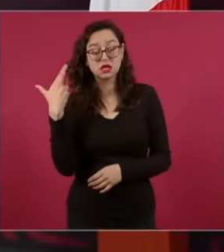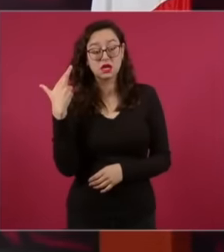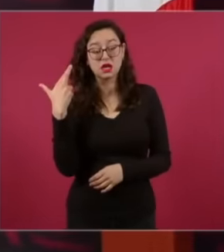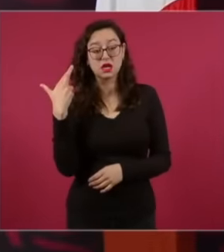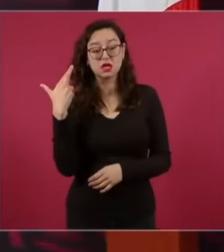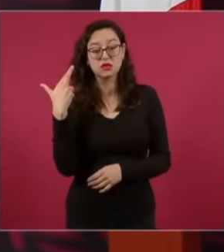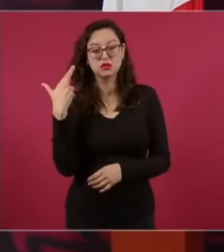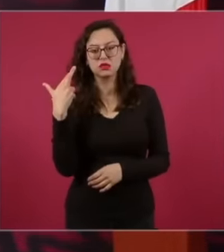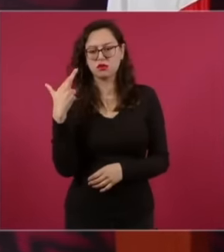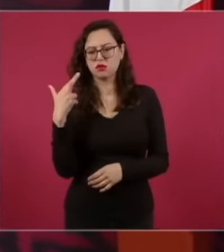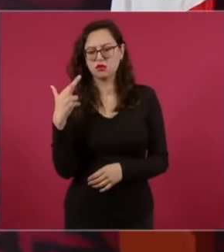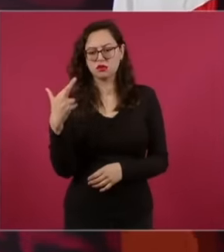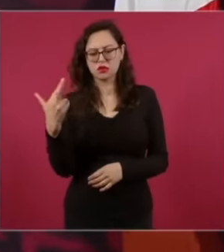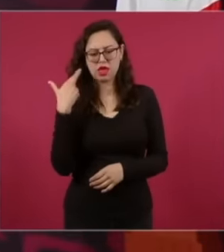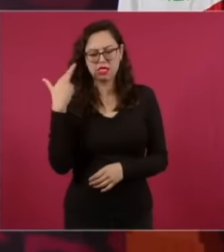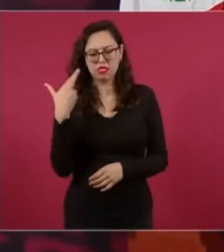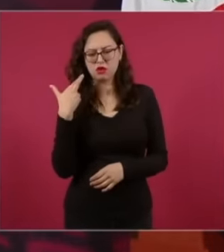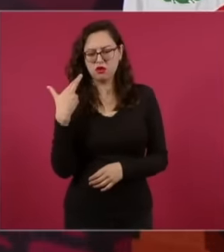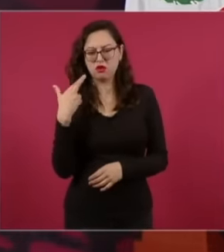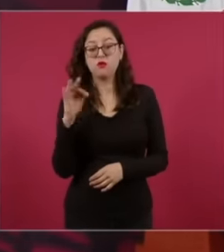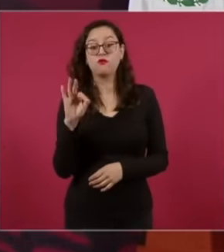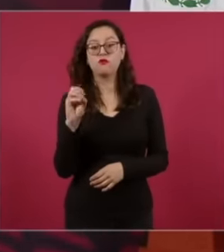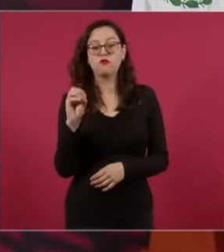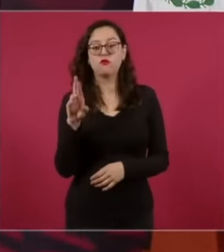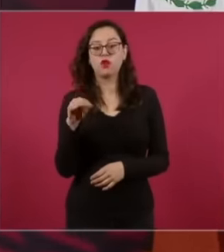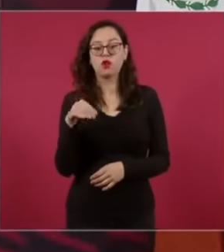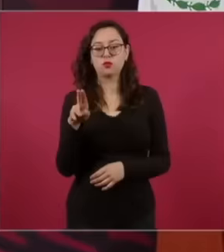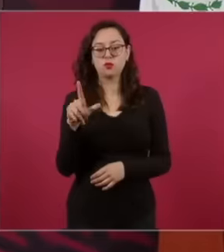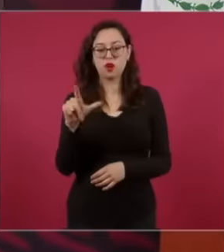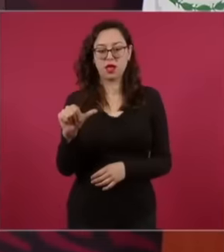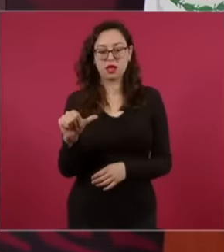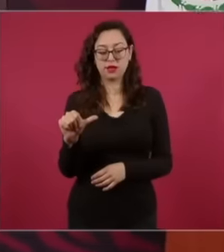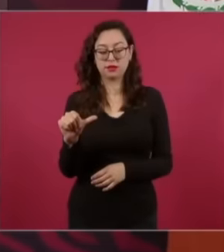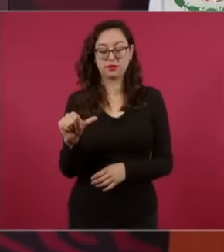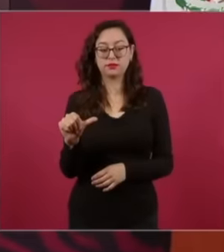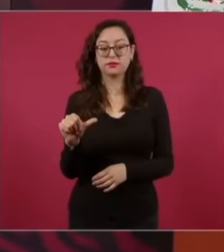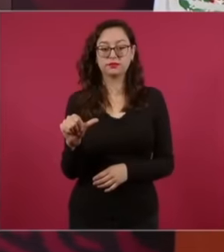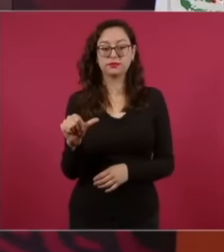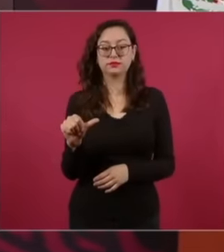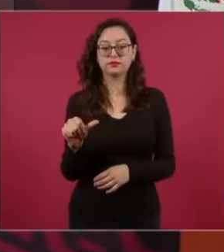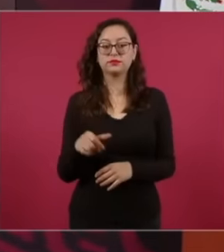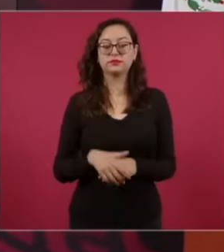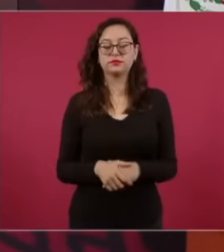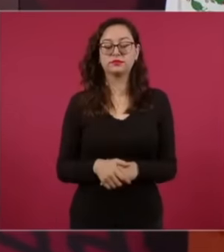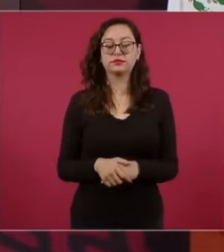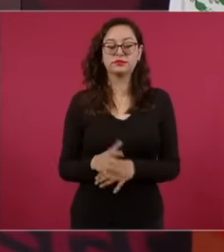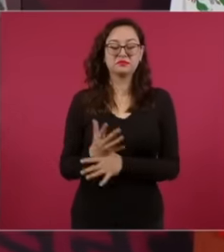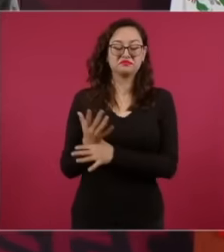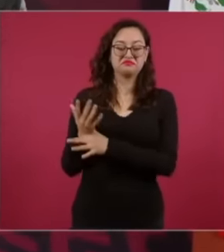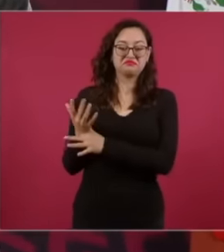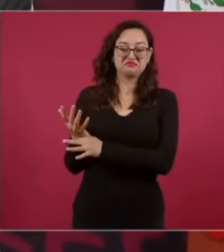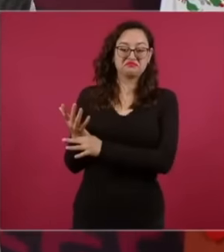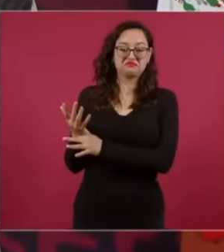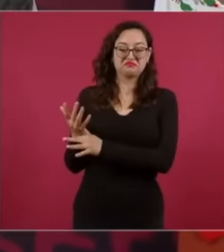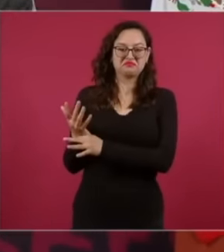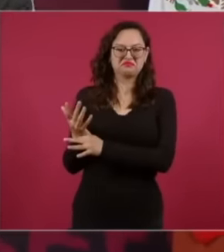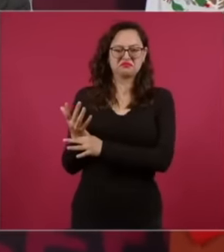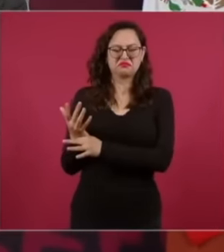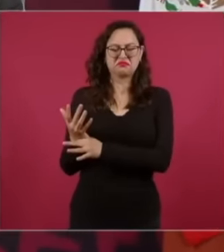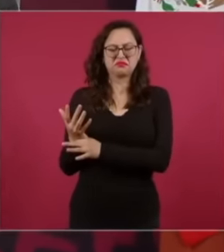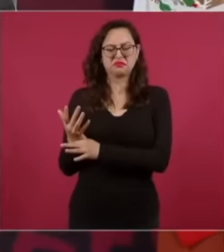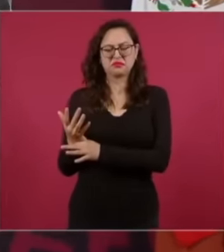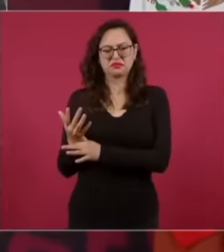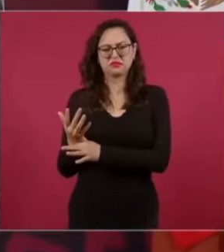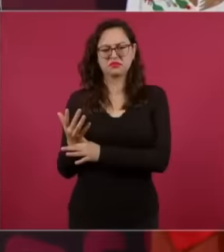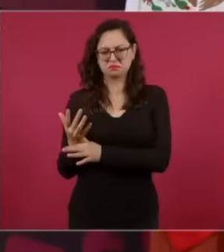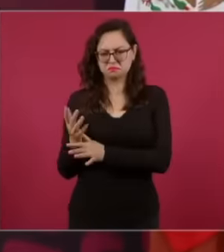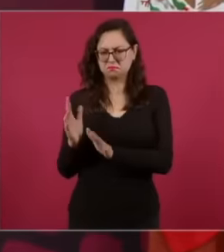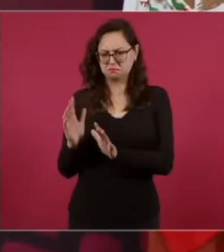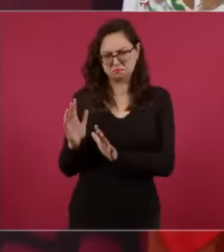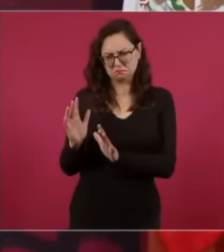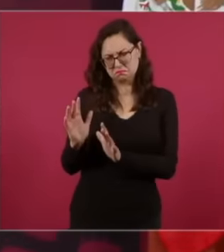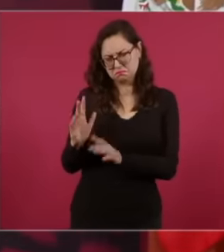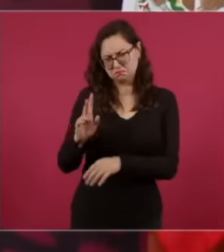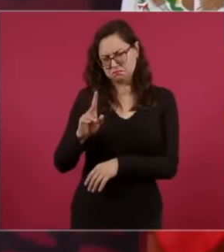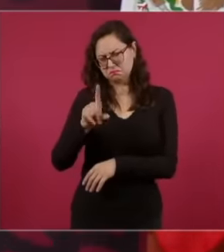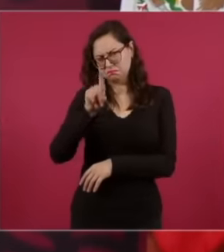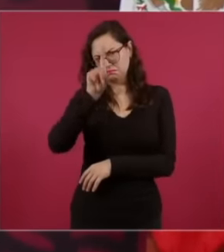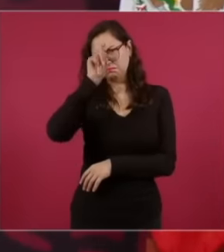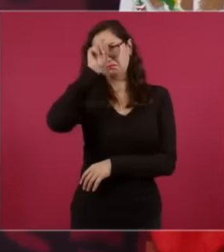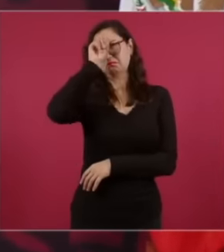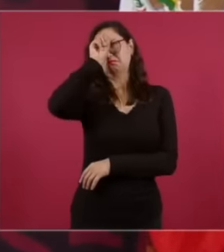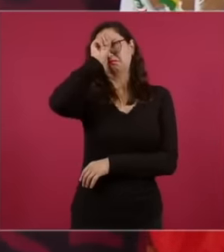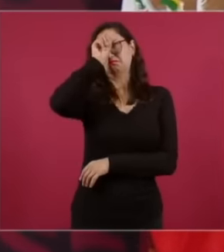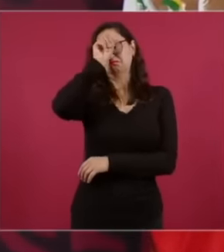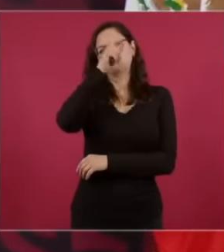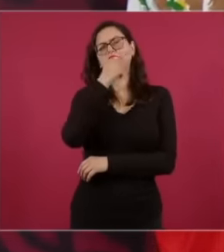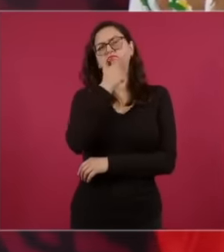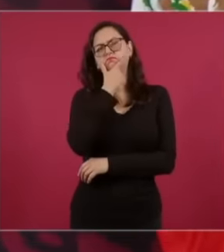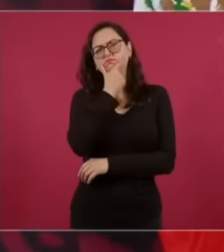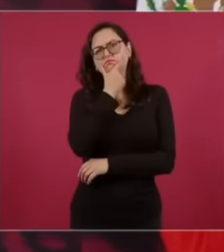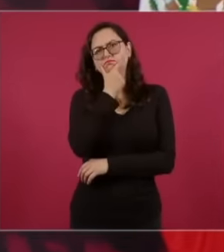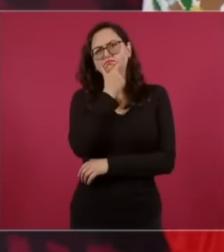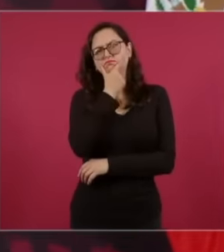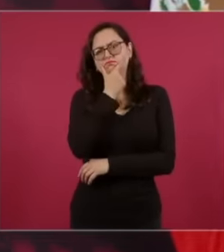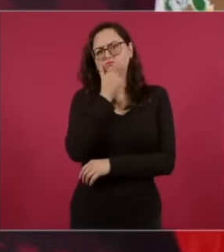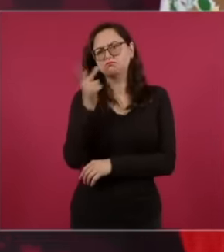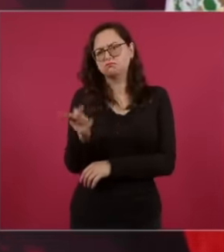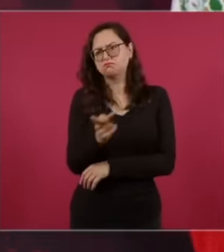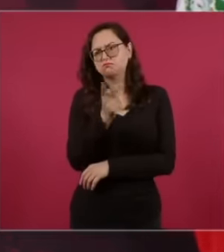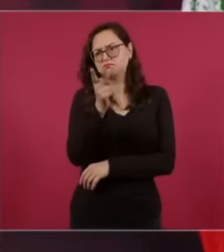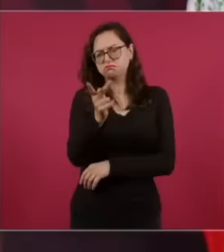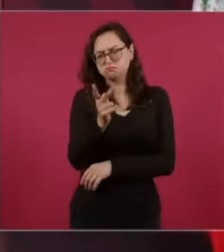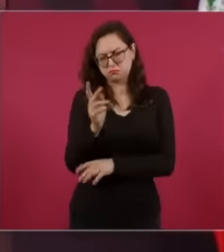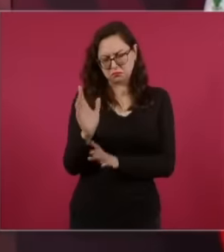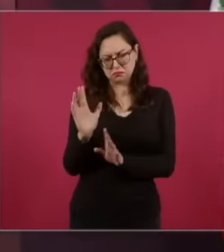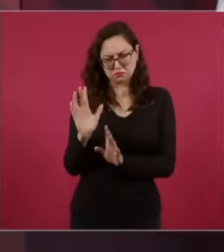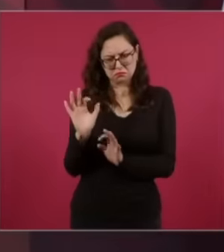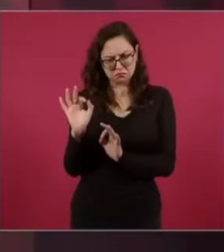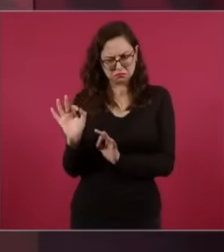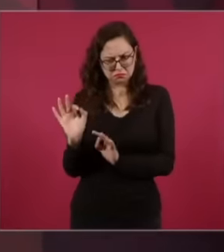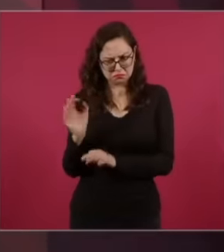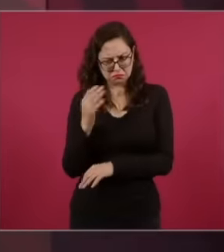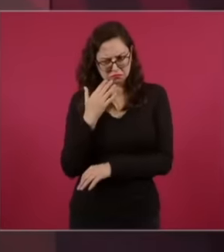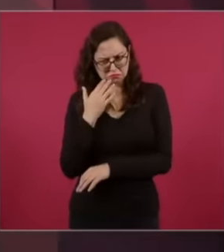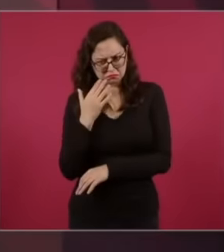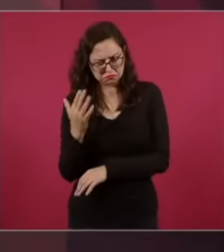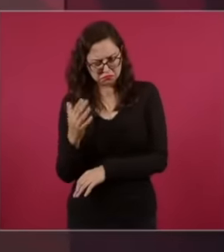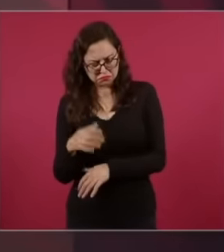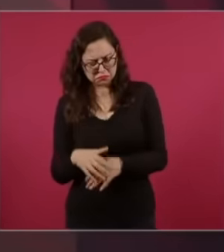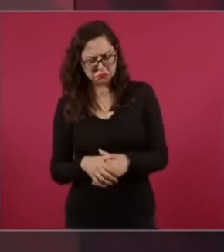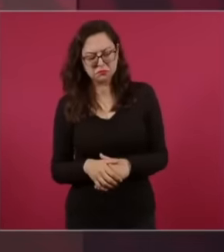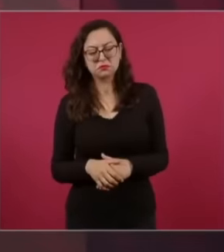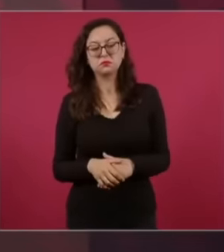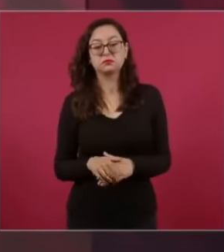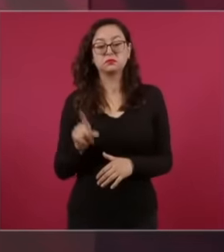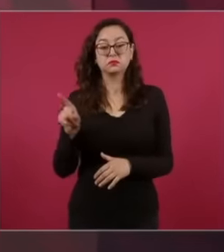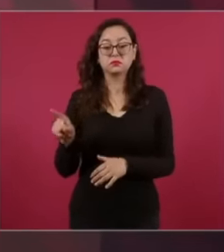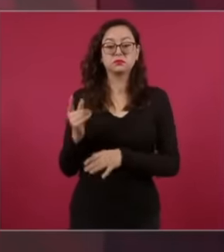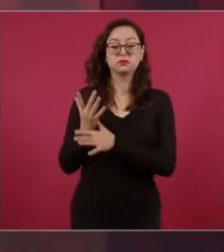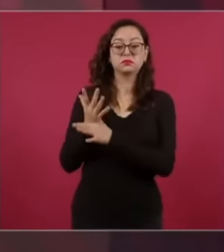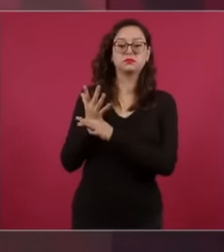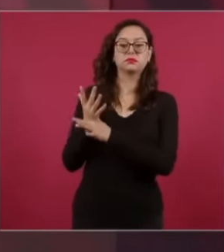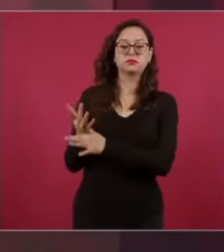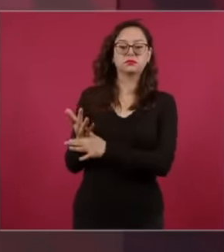Formula, he asked himself, and he well says, where do we get